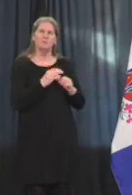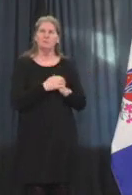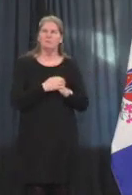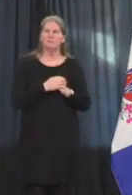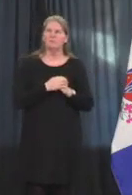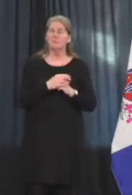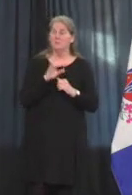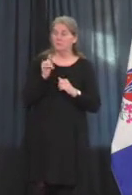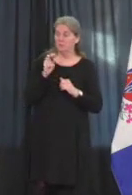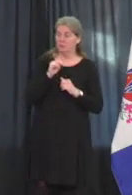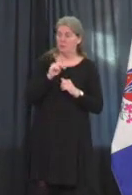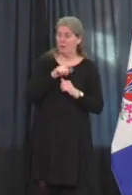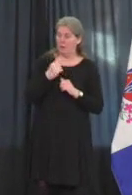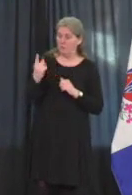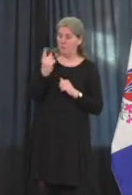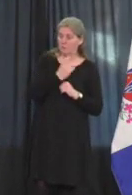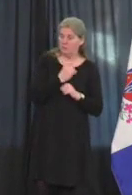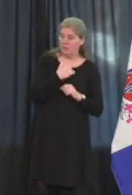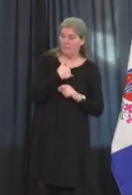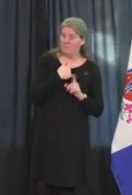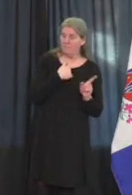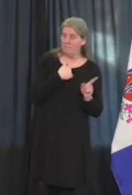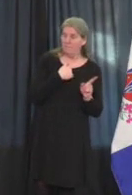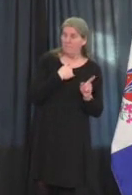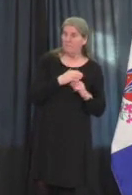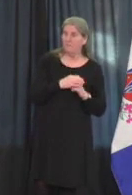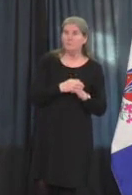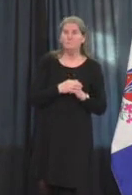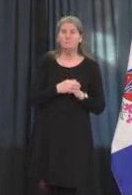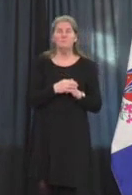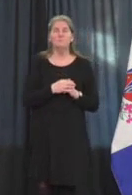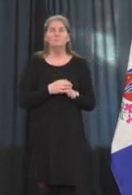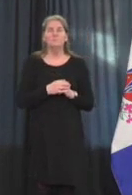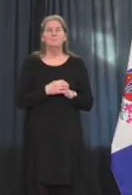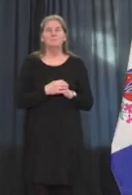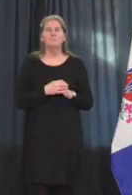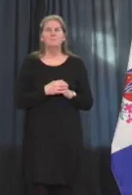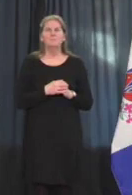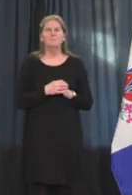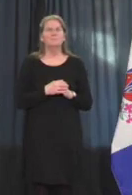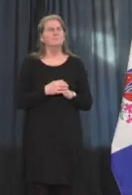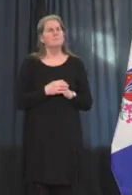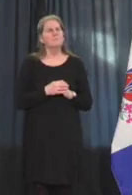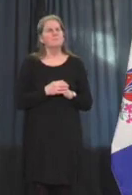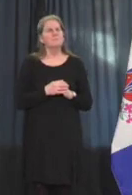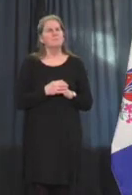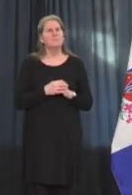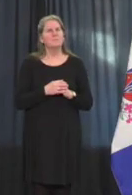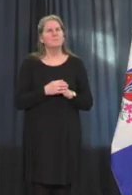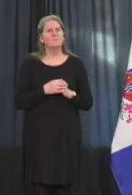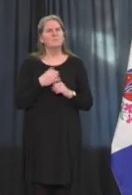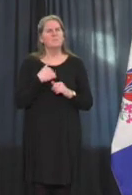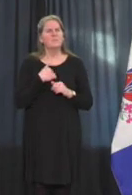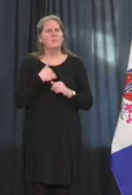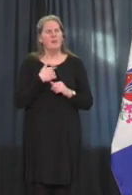TO THAT? I WAS JUST GOING TO ASK, I GUESS, HOW ARE THOSE MEASURES